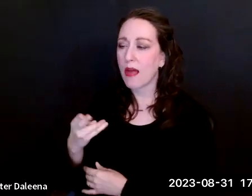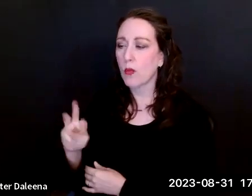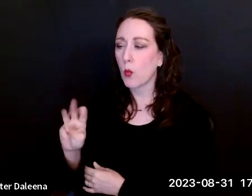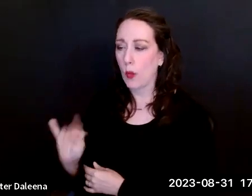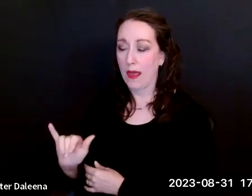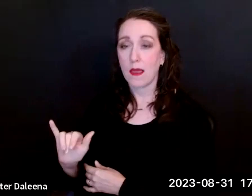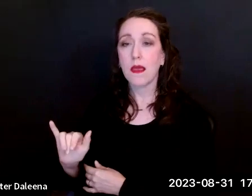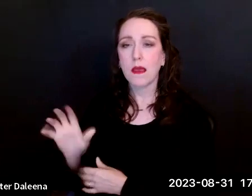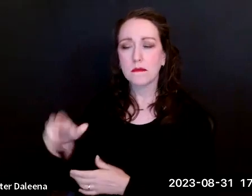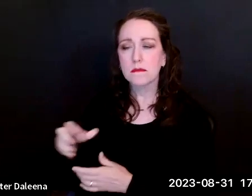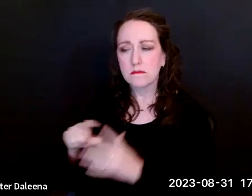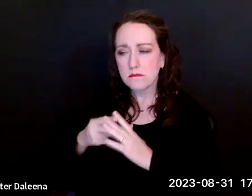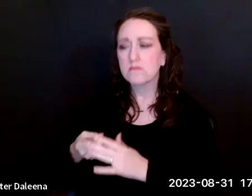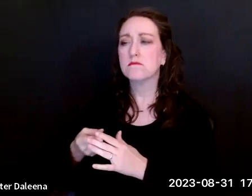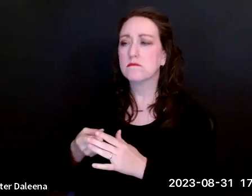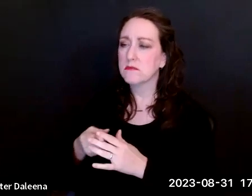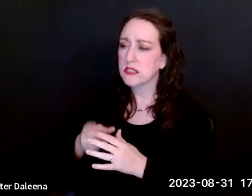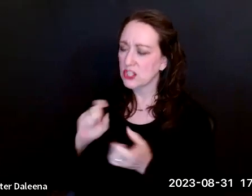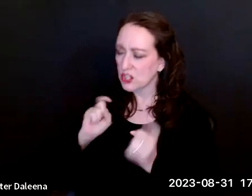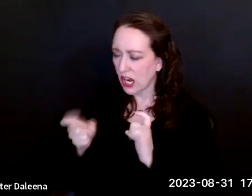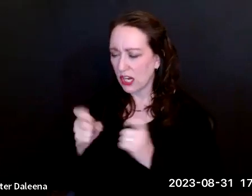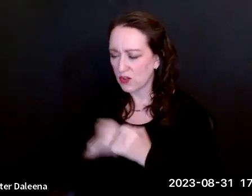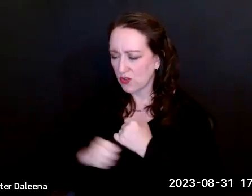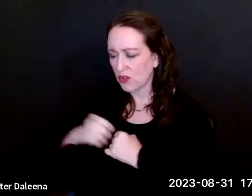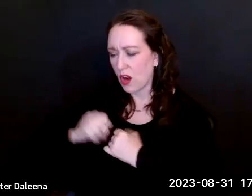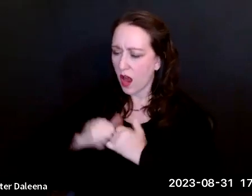um this is a pilot in which we changed the structure of the way the department is doing